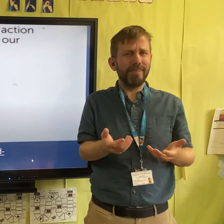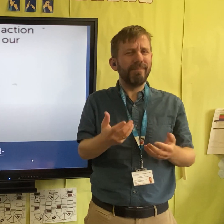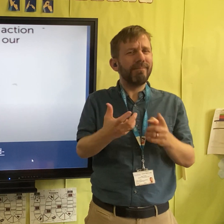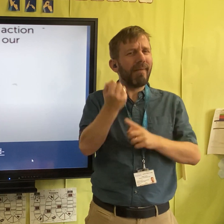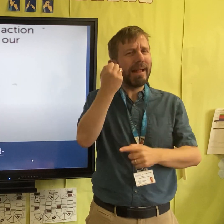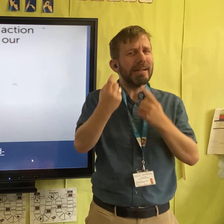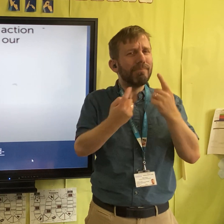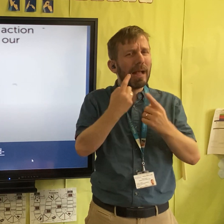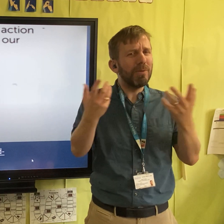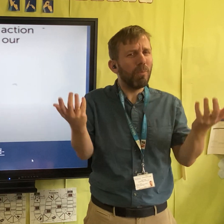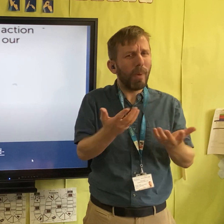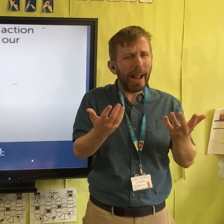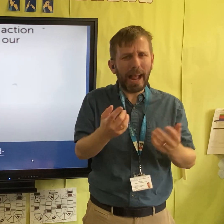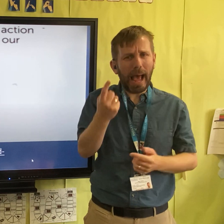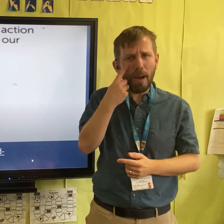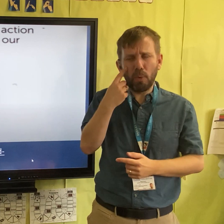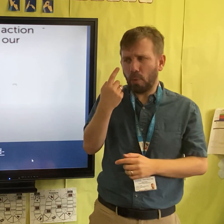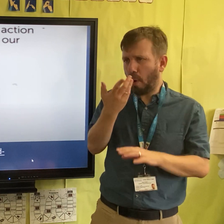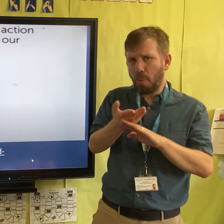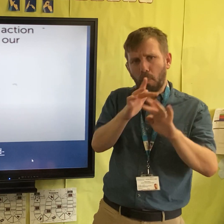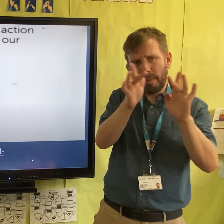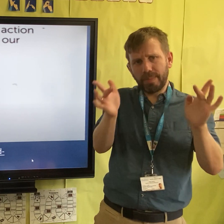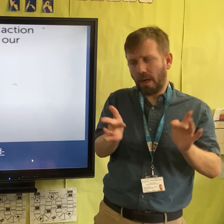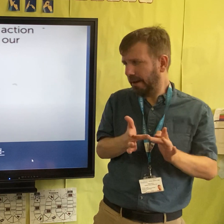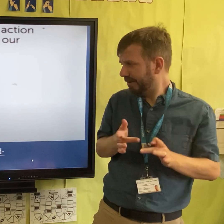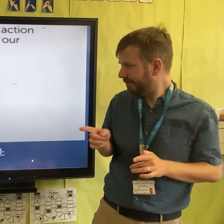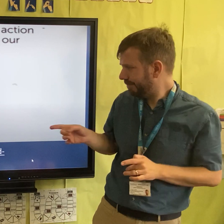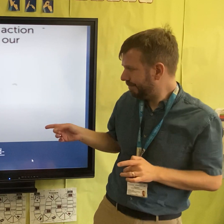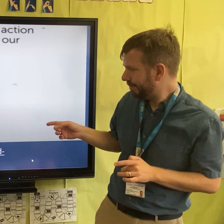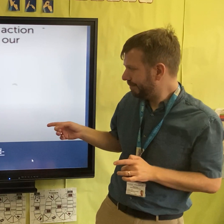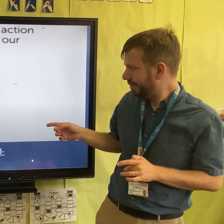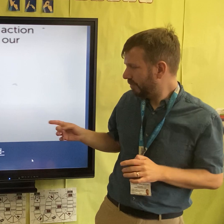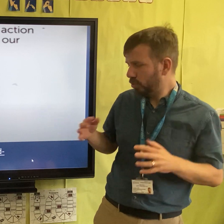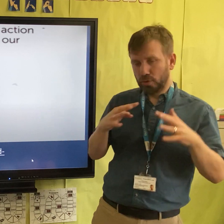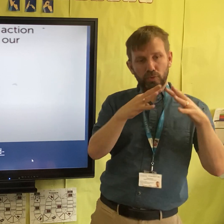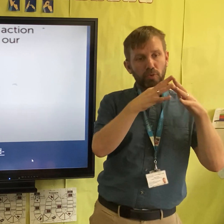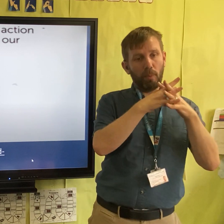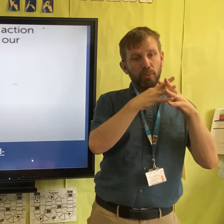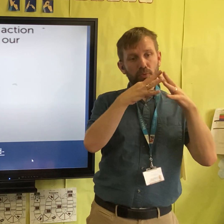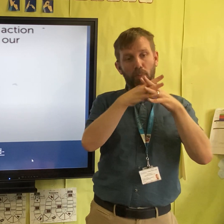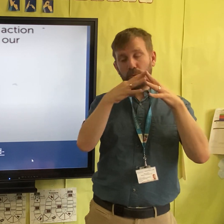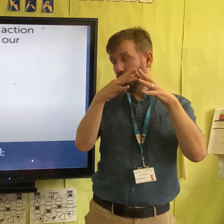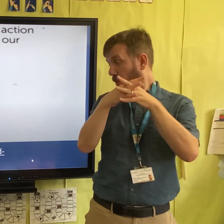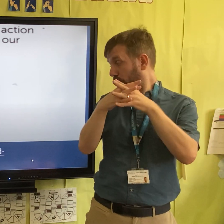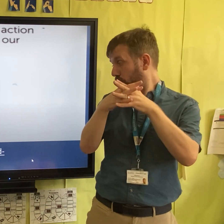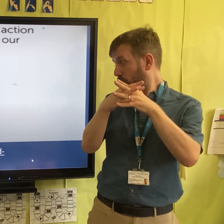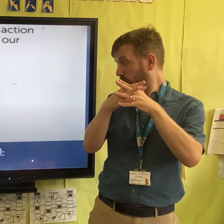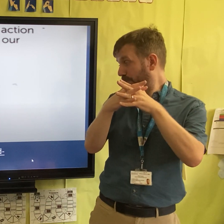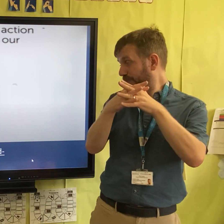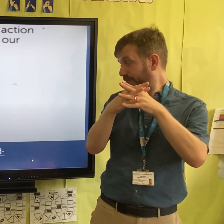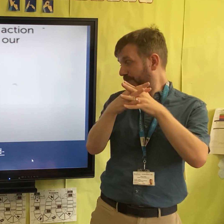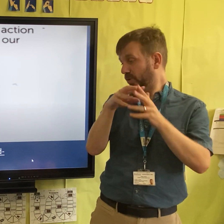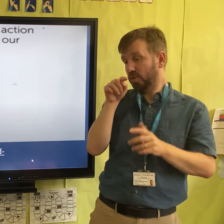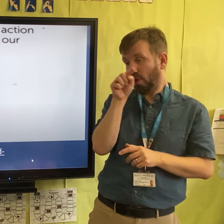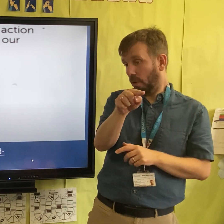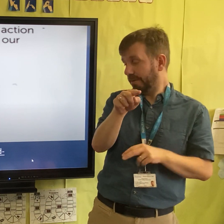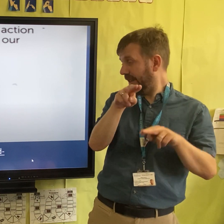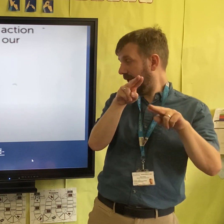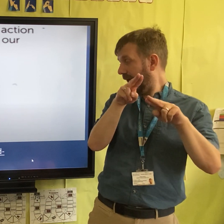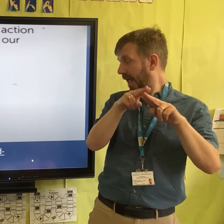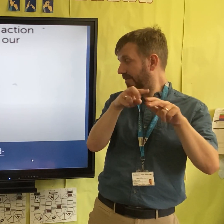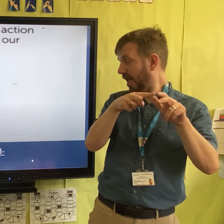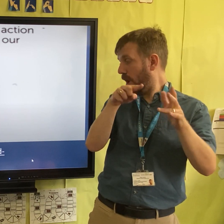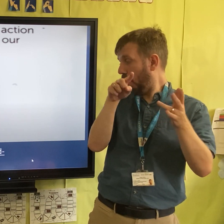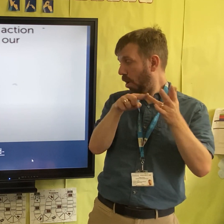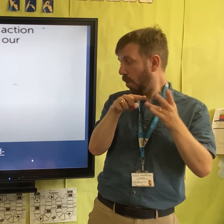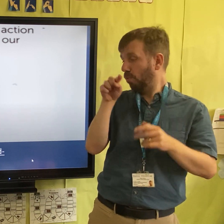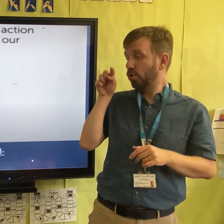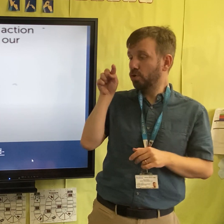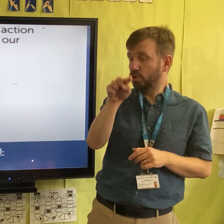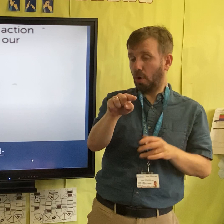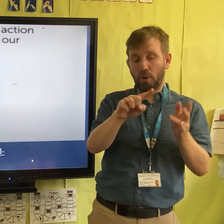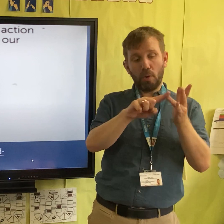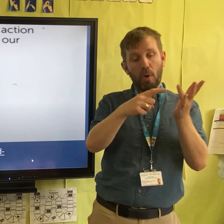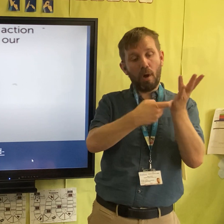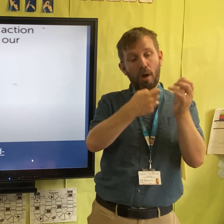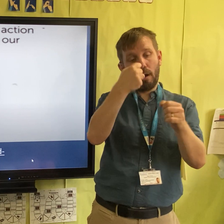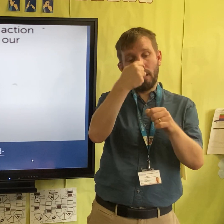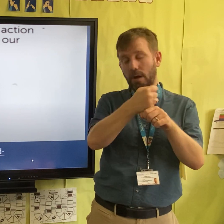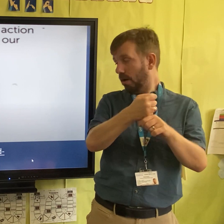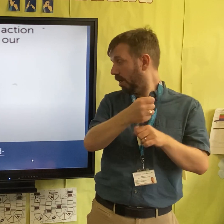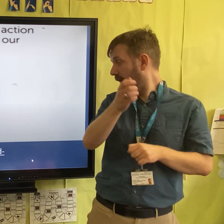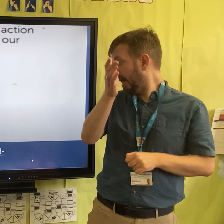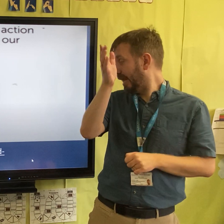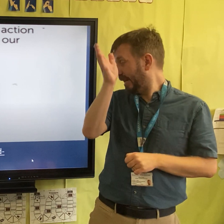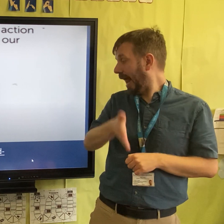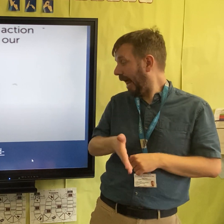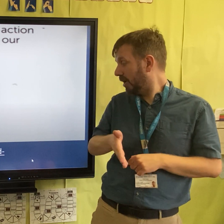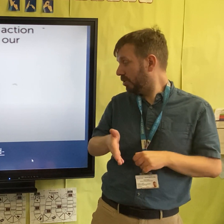own poster. Where can you find information? On this website here, www.fao.org/world-food-day/en